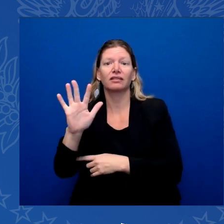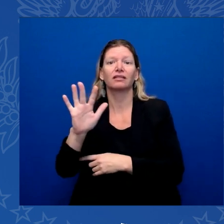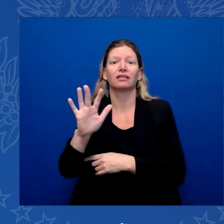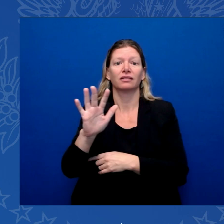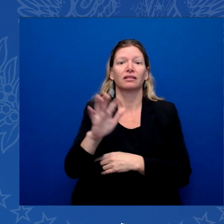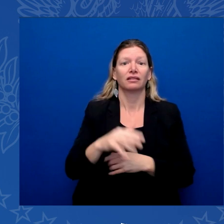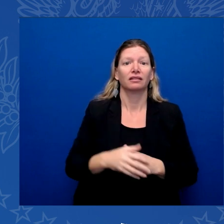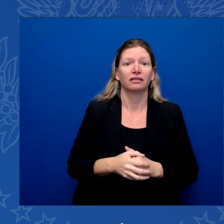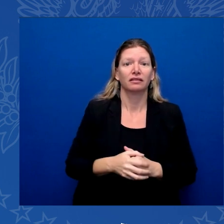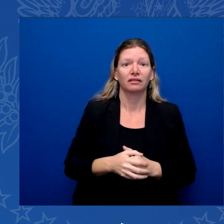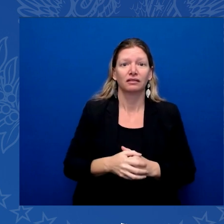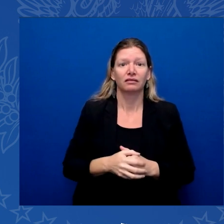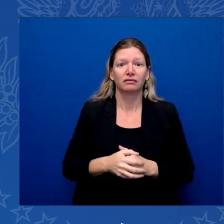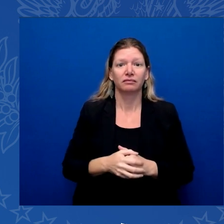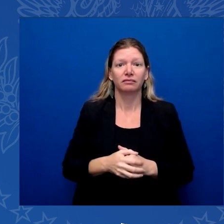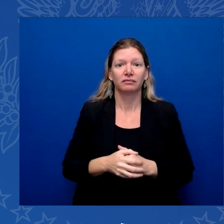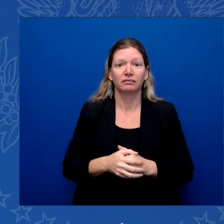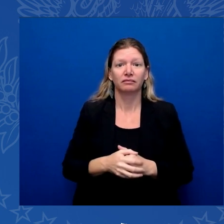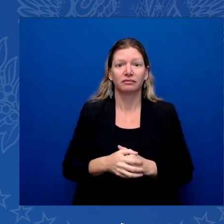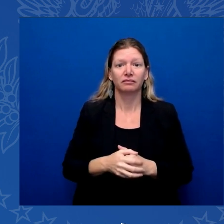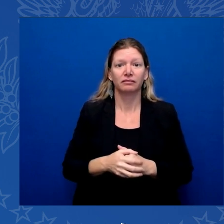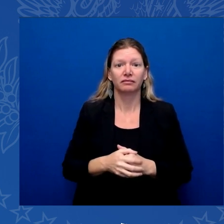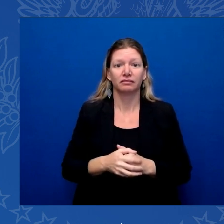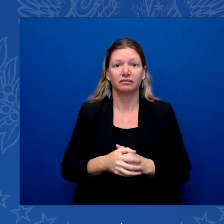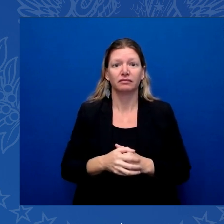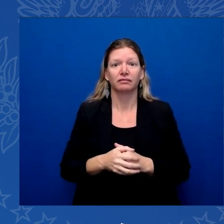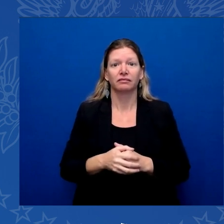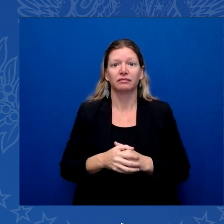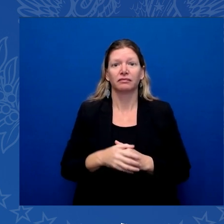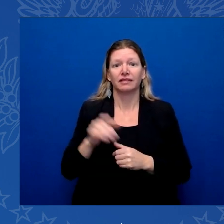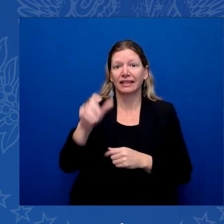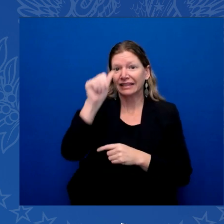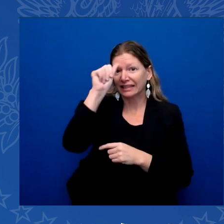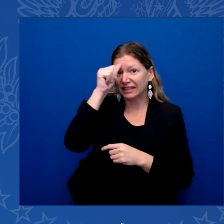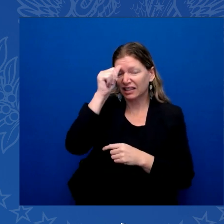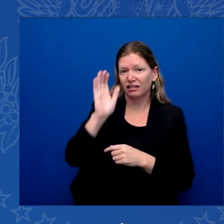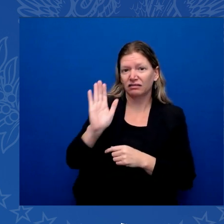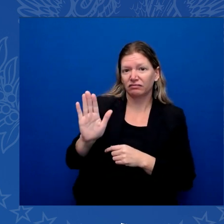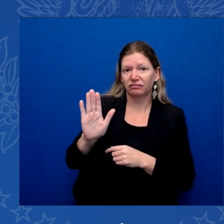Laureate in physics Raman, will connect Europe with India